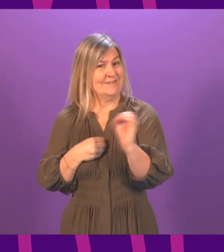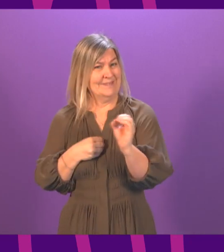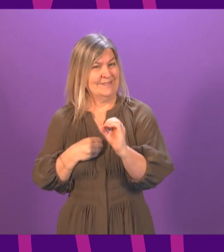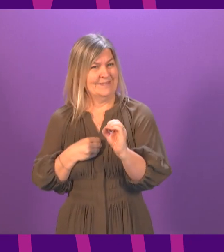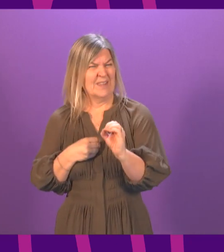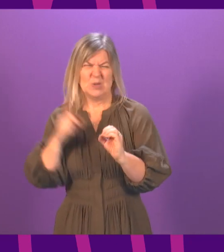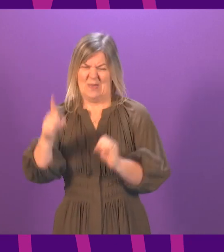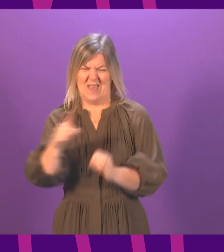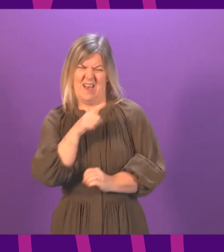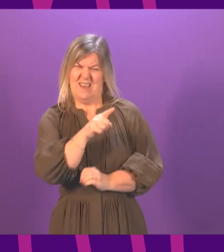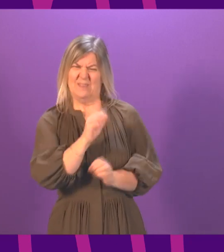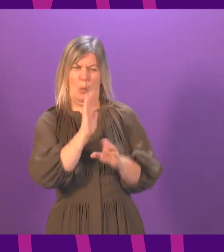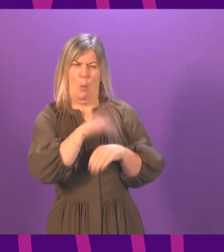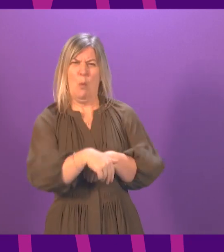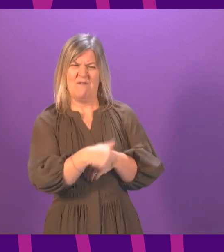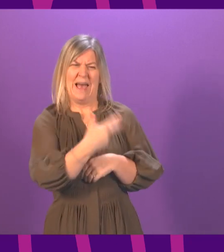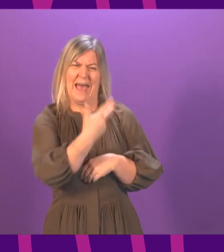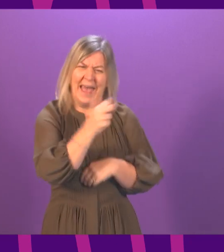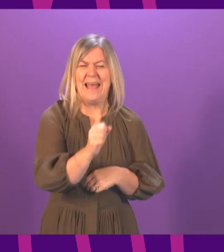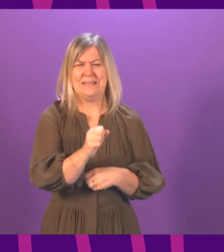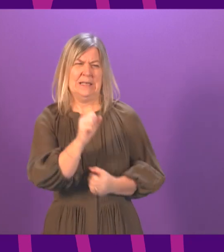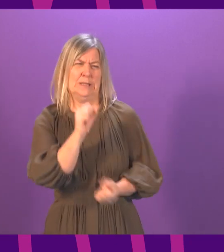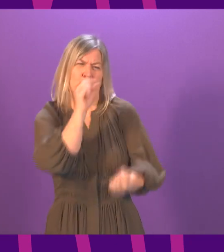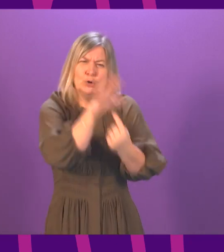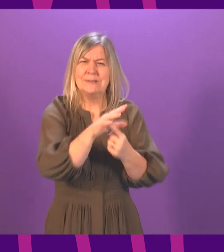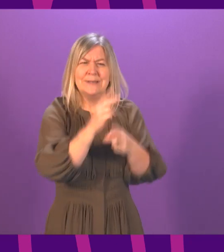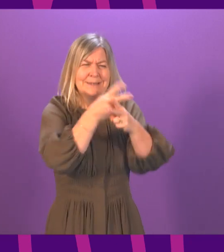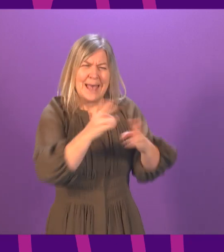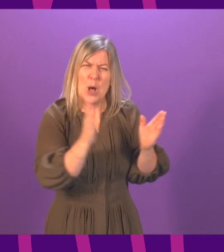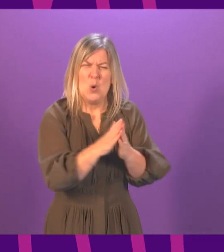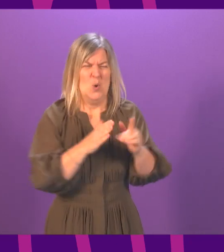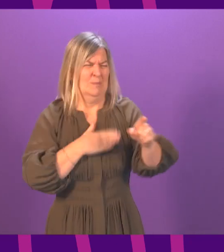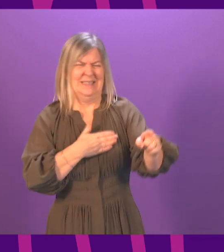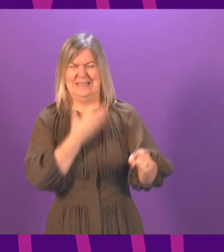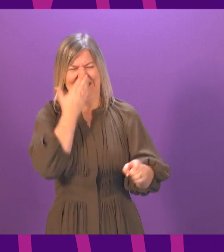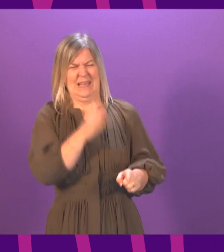It is not a choice between the two; those are different cohorts who are being vaccinated by